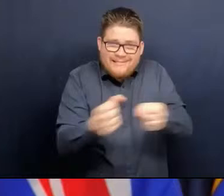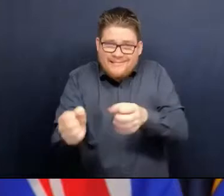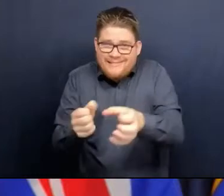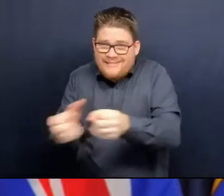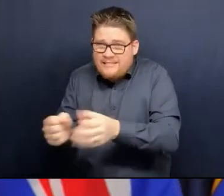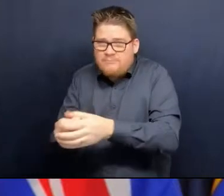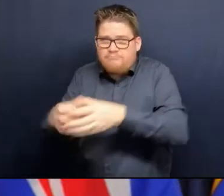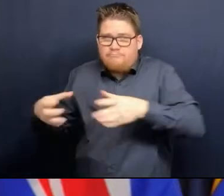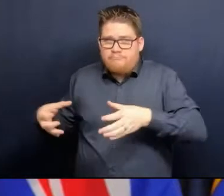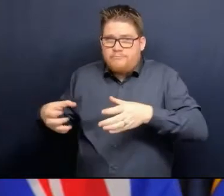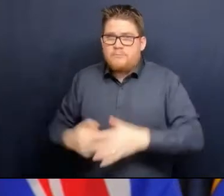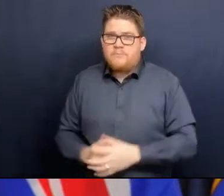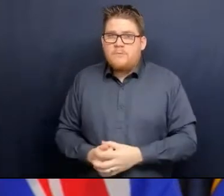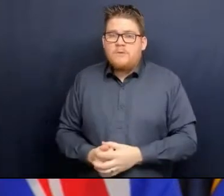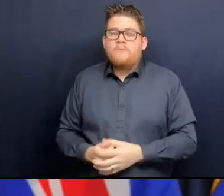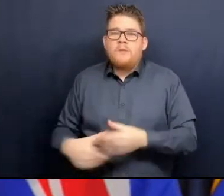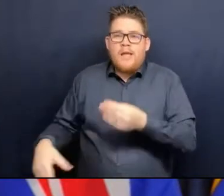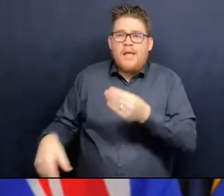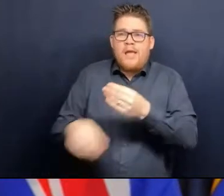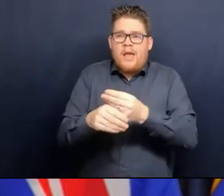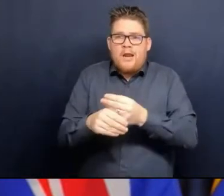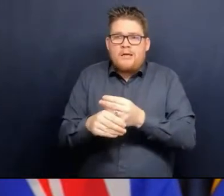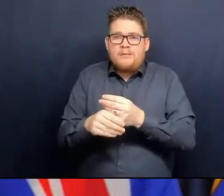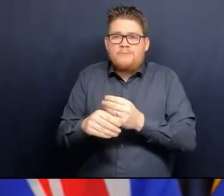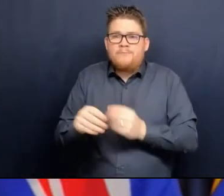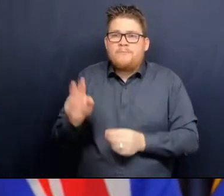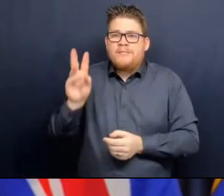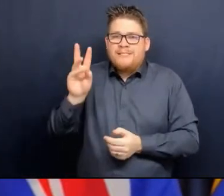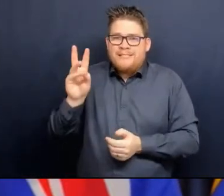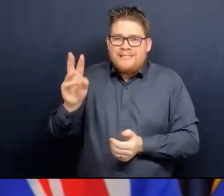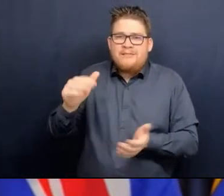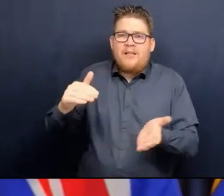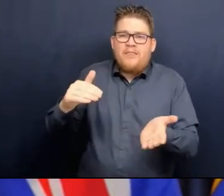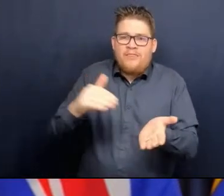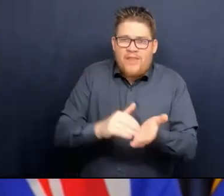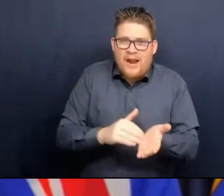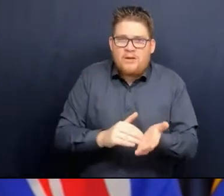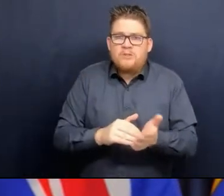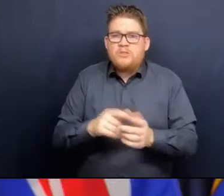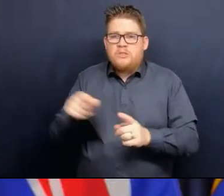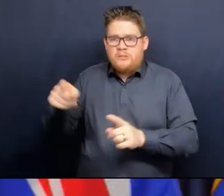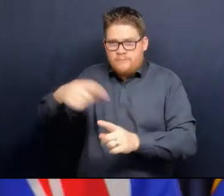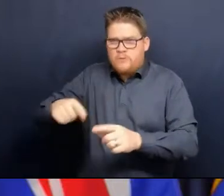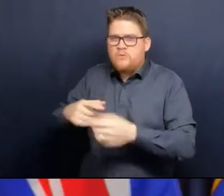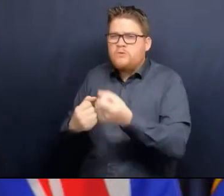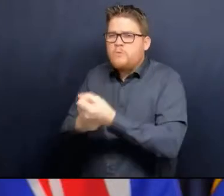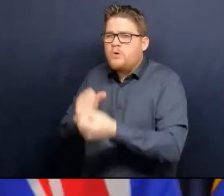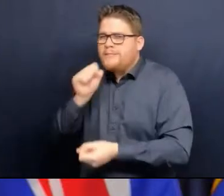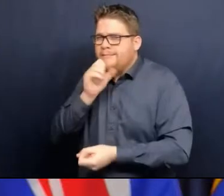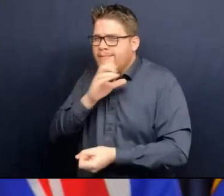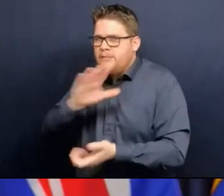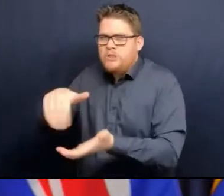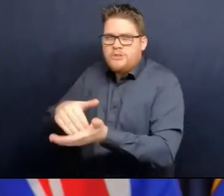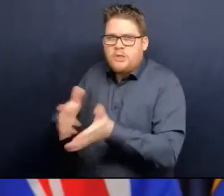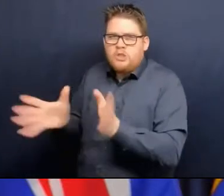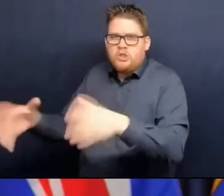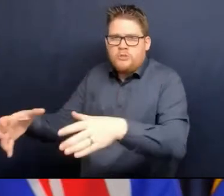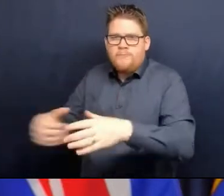had it more than 6000 people to the seniors care sector with our